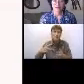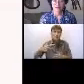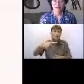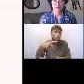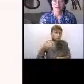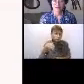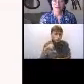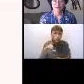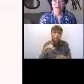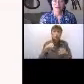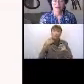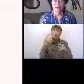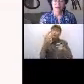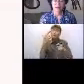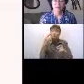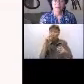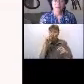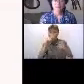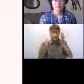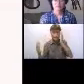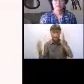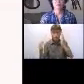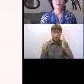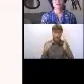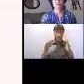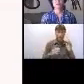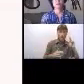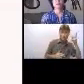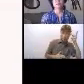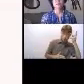and social life of just who you are. So, for example, right now when we talk about